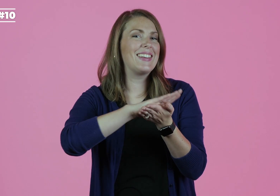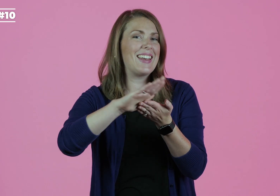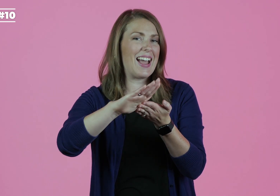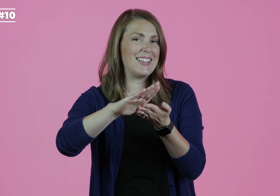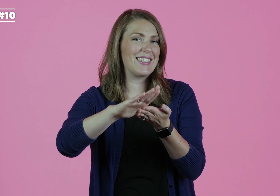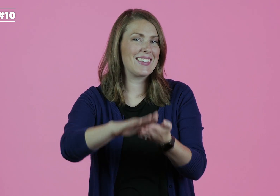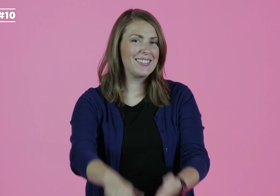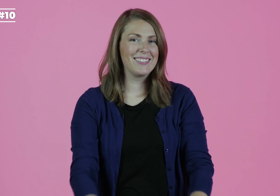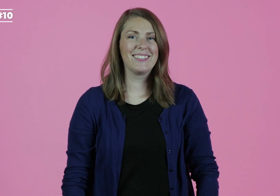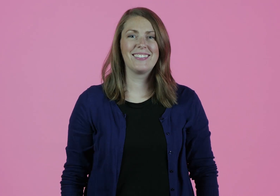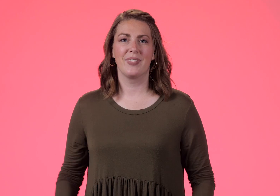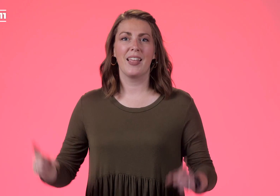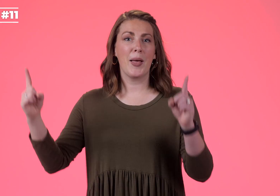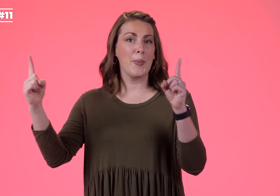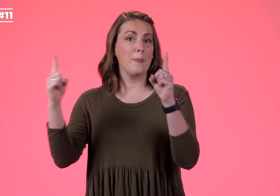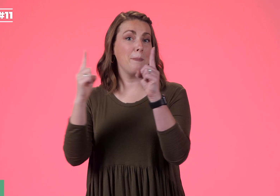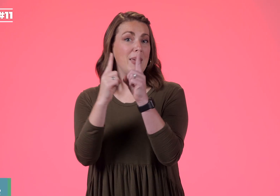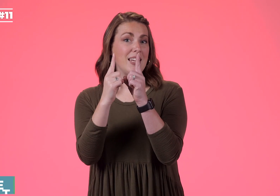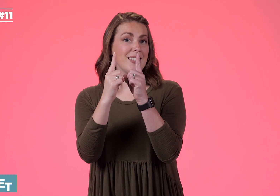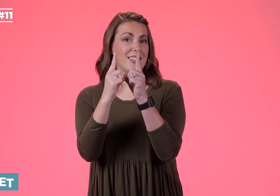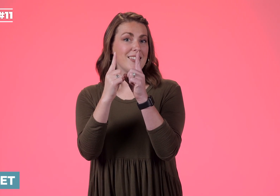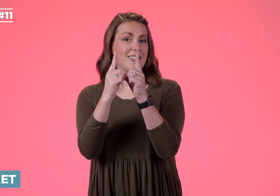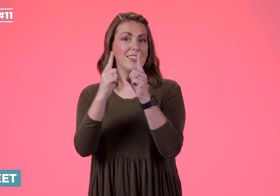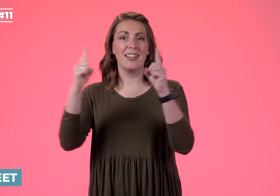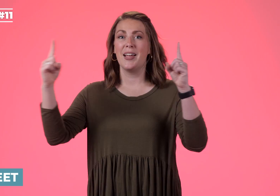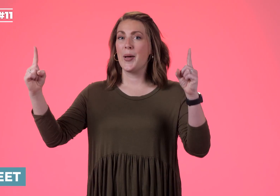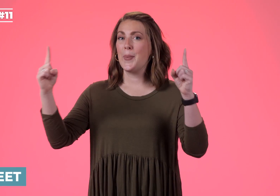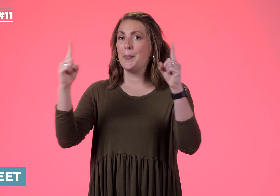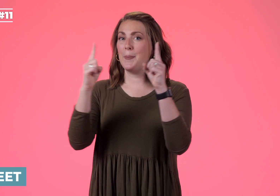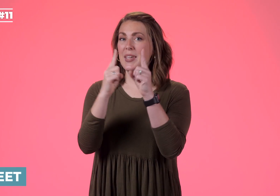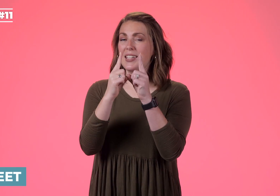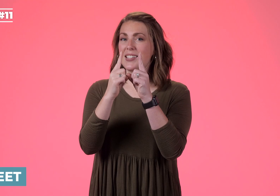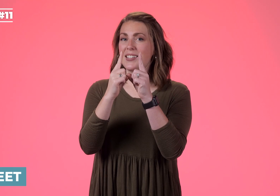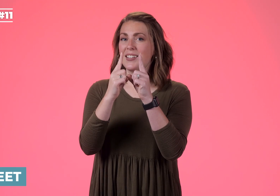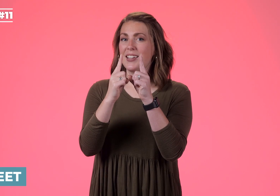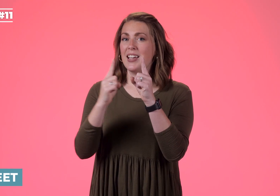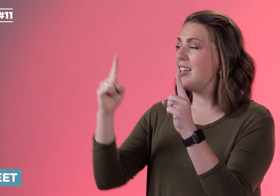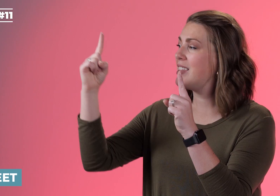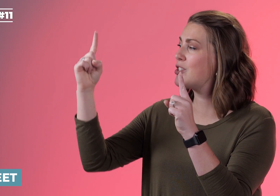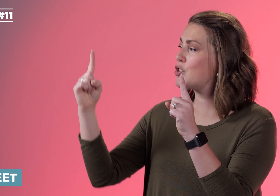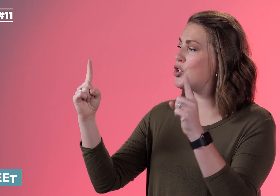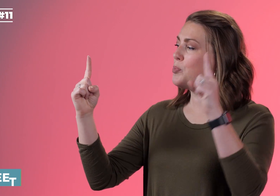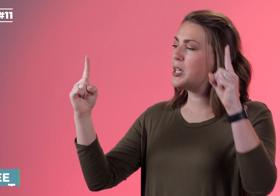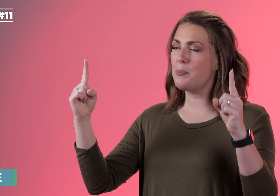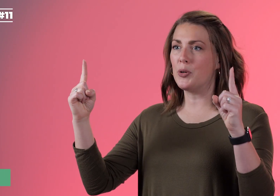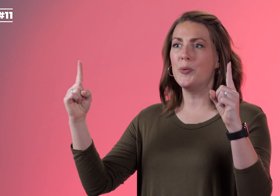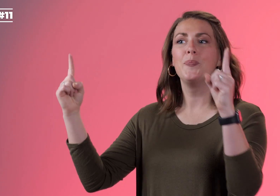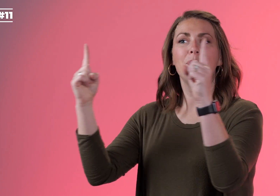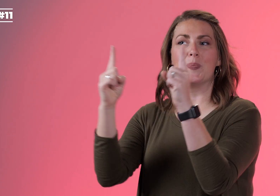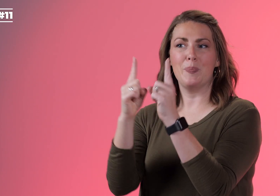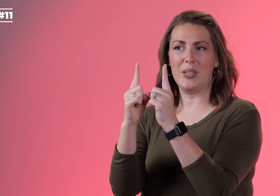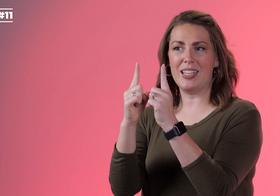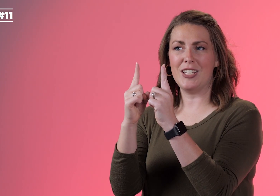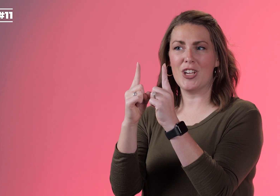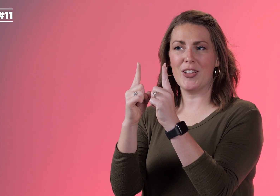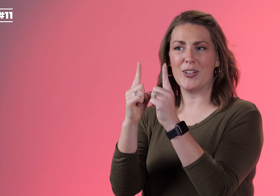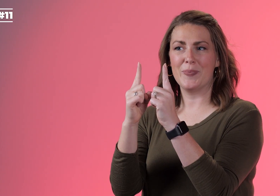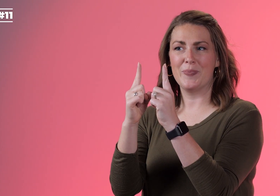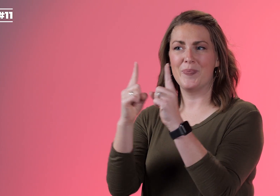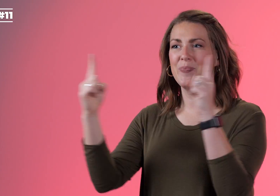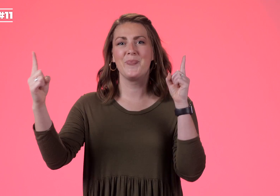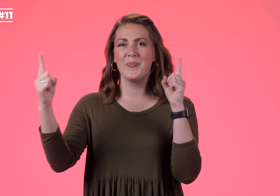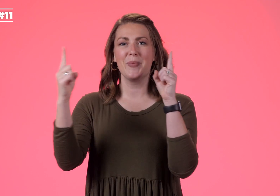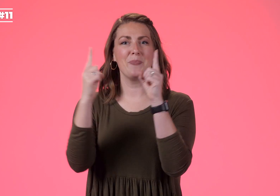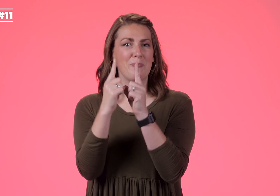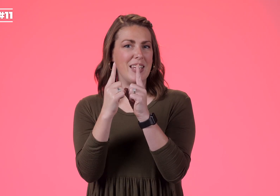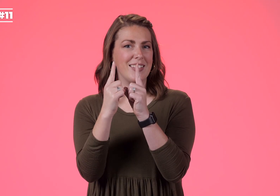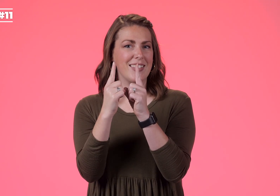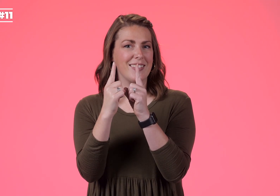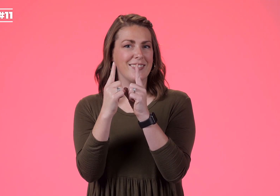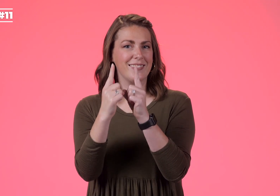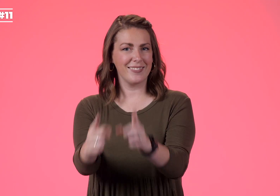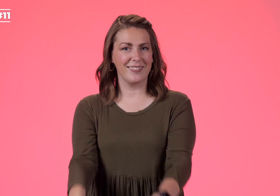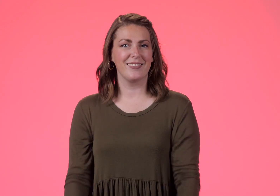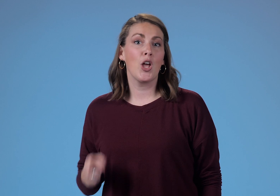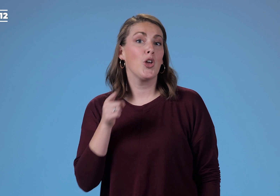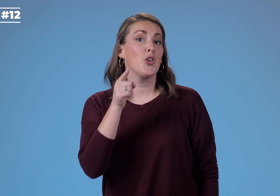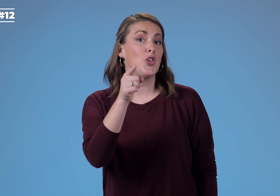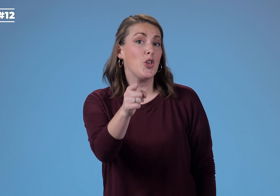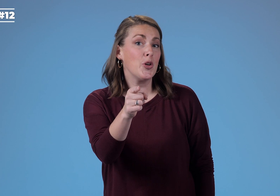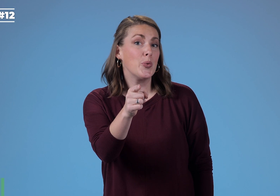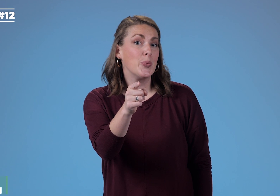'nice.' 'Meet, meet,' these are two people meeting each other 'meet,' 'You, you',